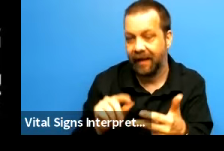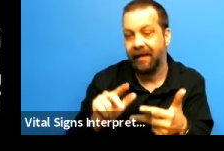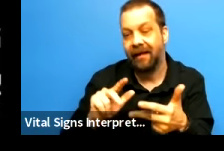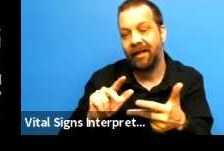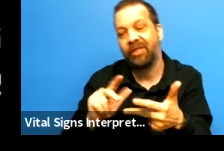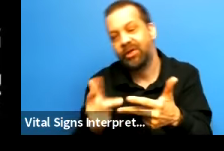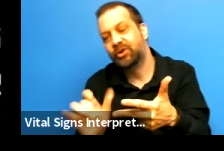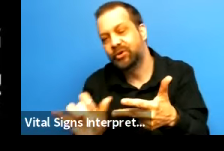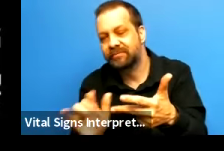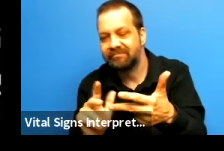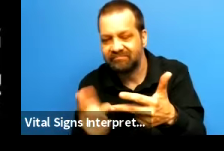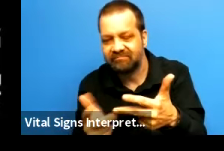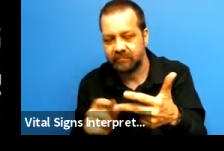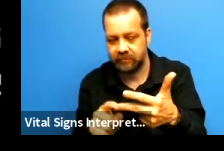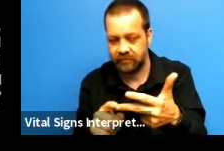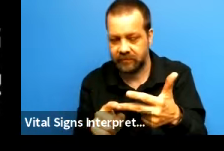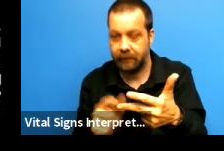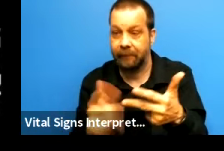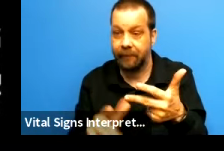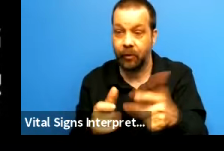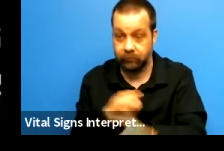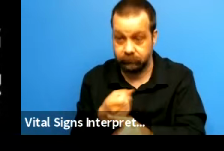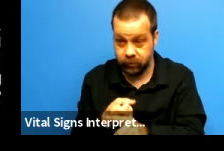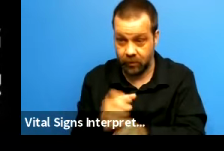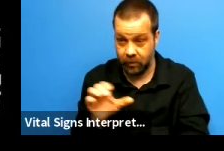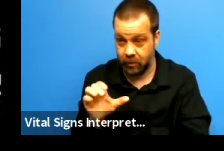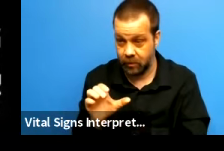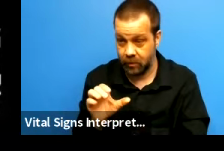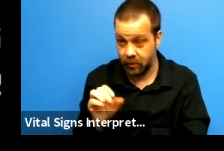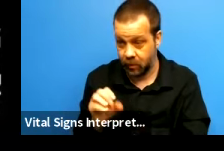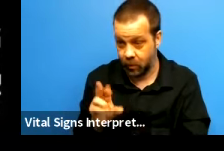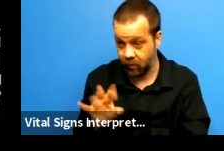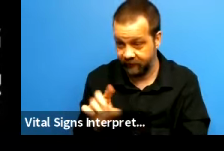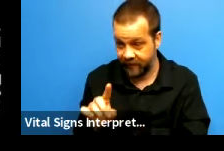People who have had COVID now have long term effects